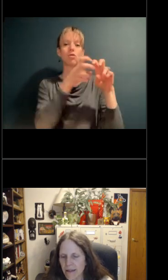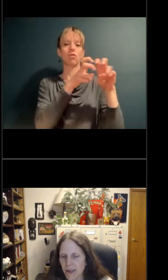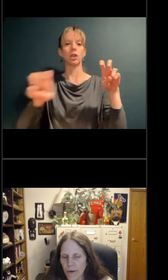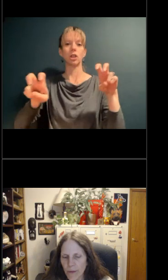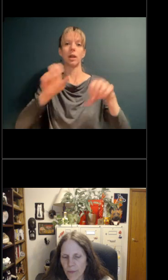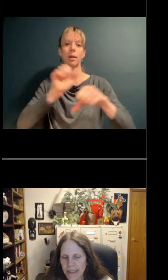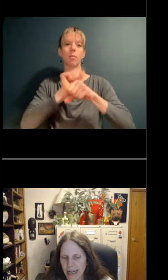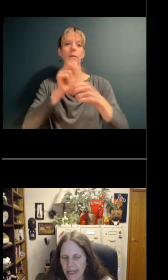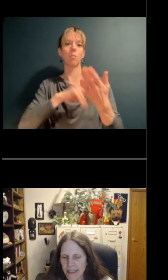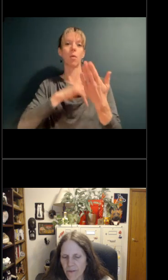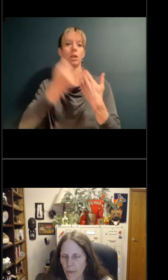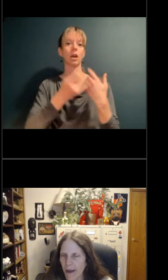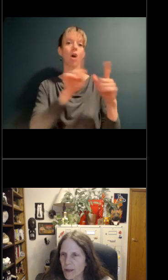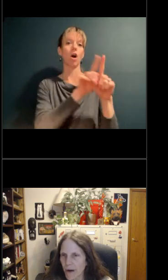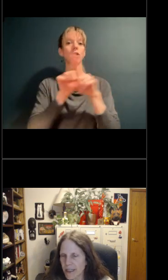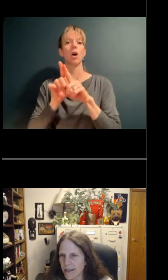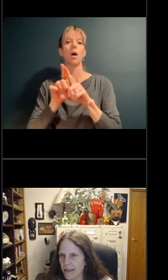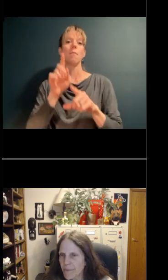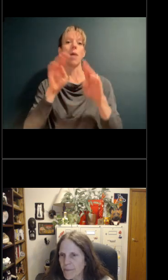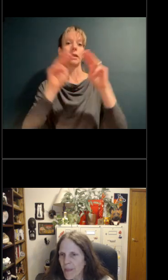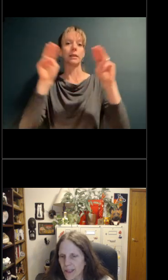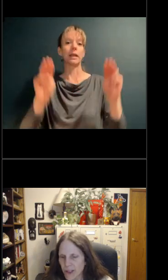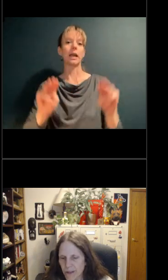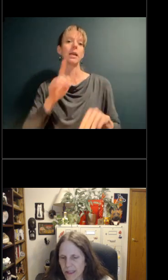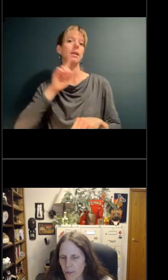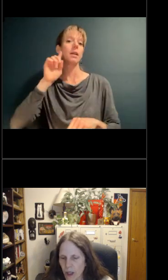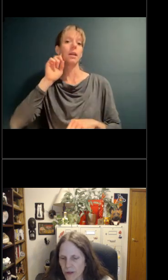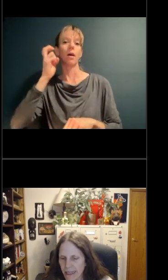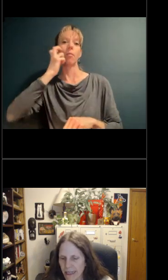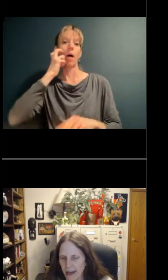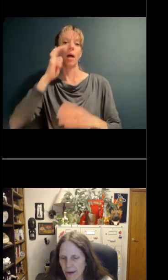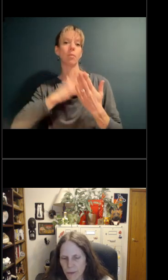and also with the Montana DeafBlind Project. And Theresa Baldry and I